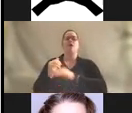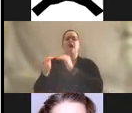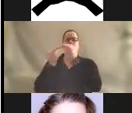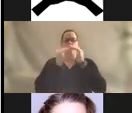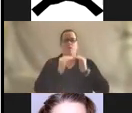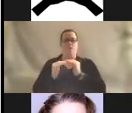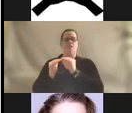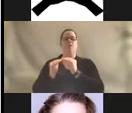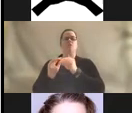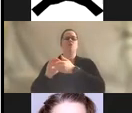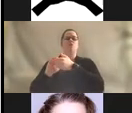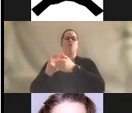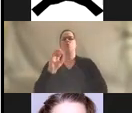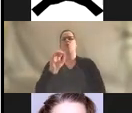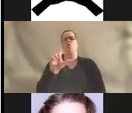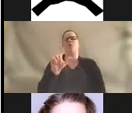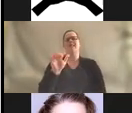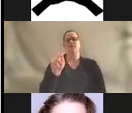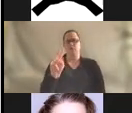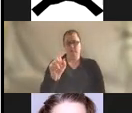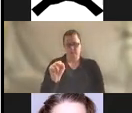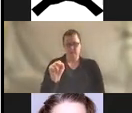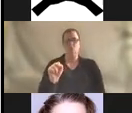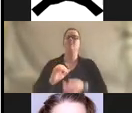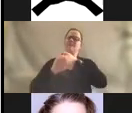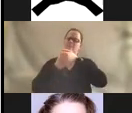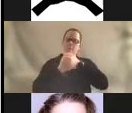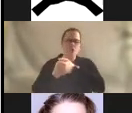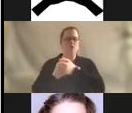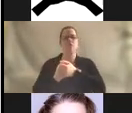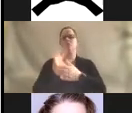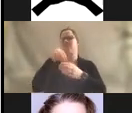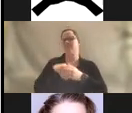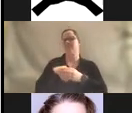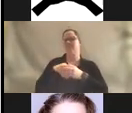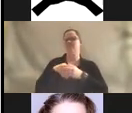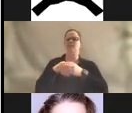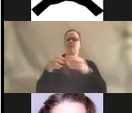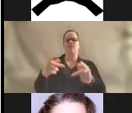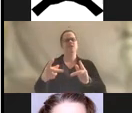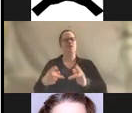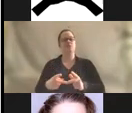So, being a partner in the establishment of OHEA way back